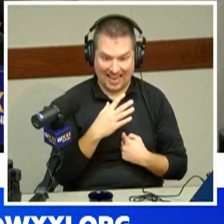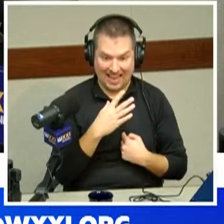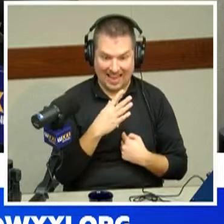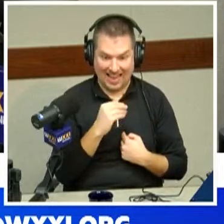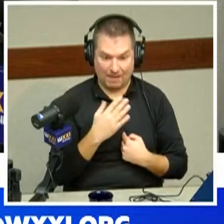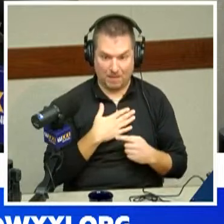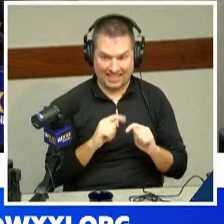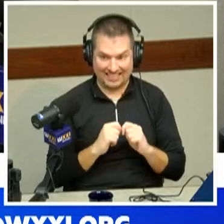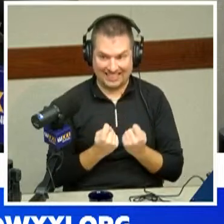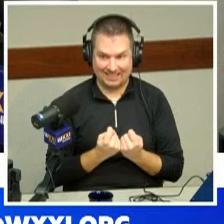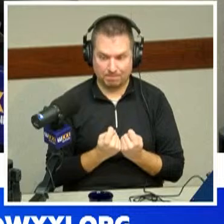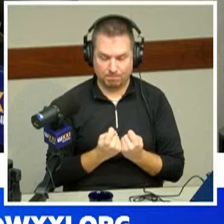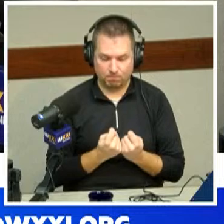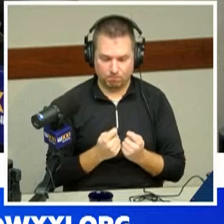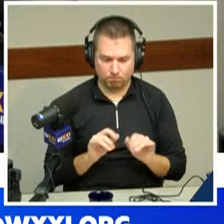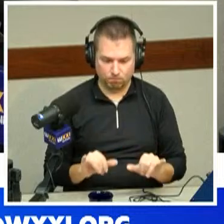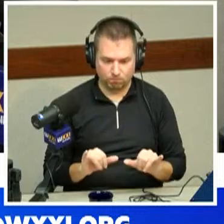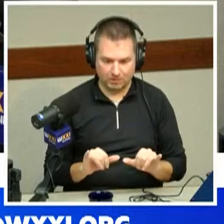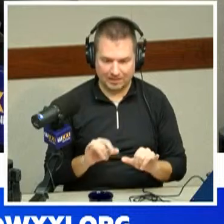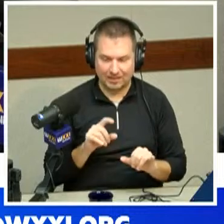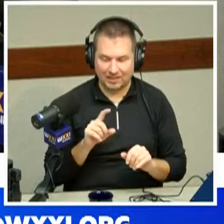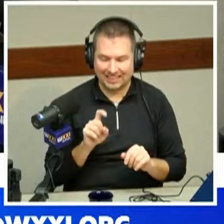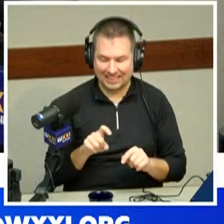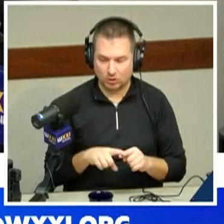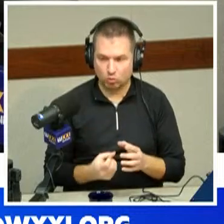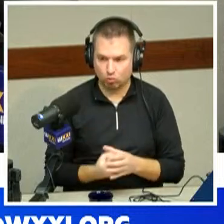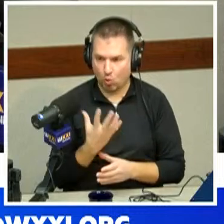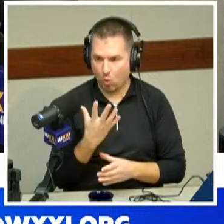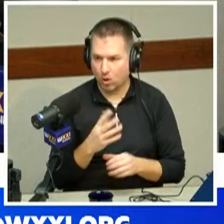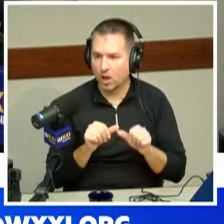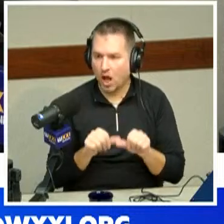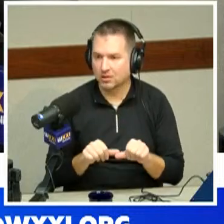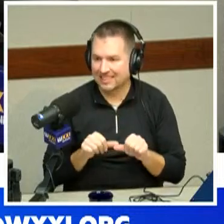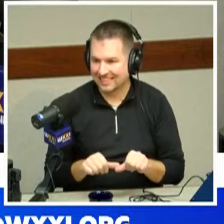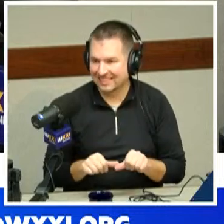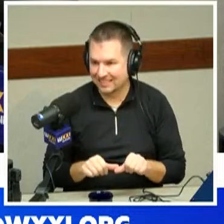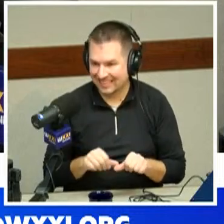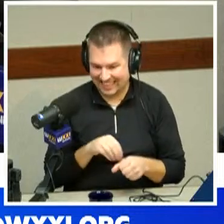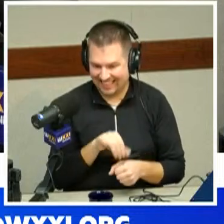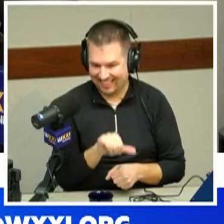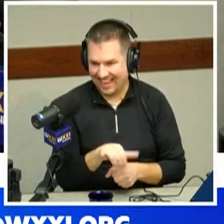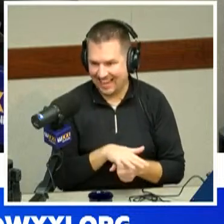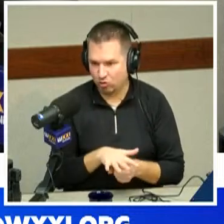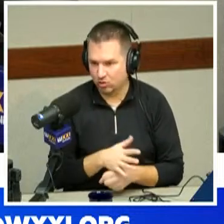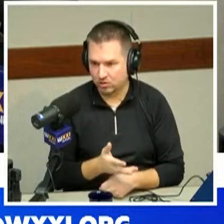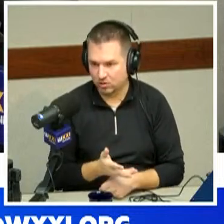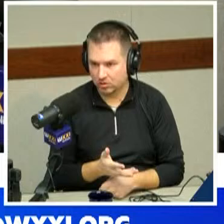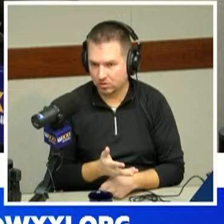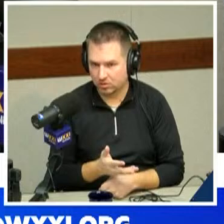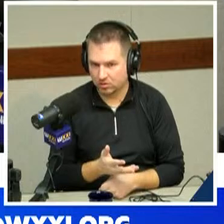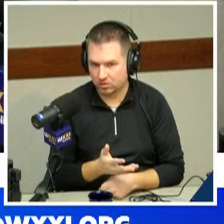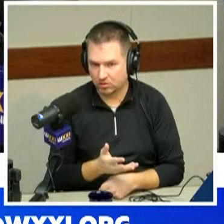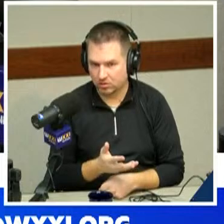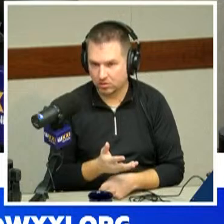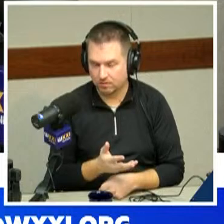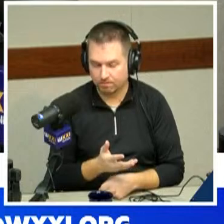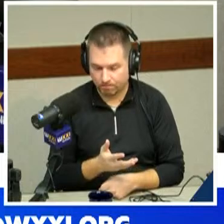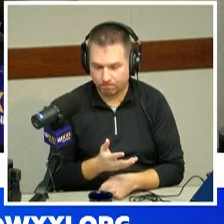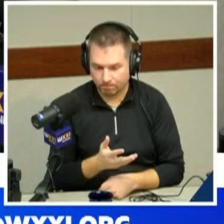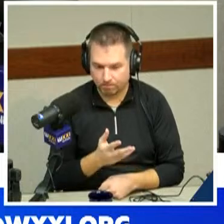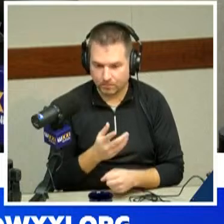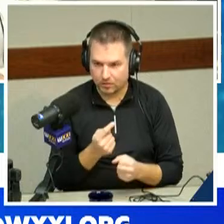been growing knowledge constantly and the more we the more we you know get in touch and learn